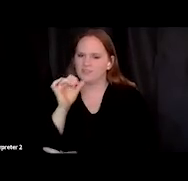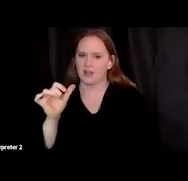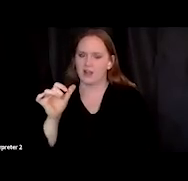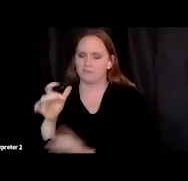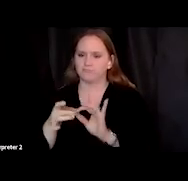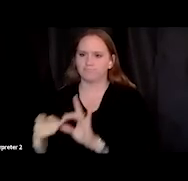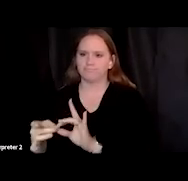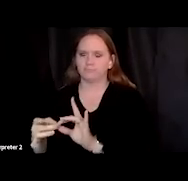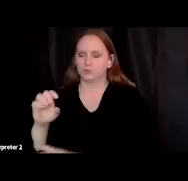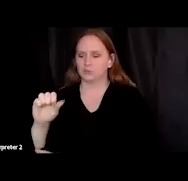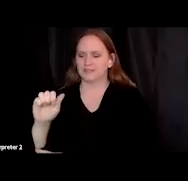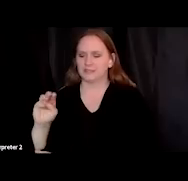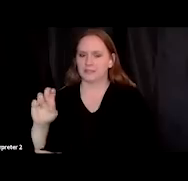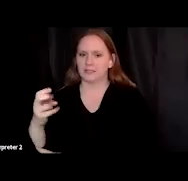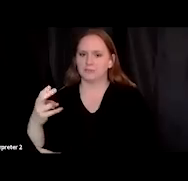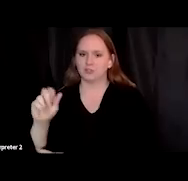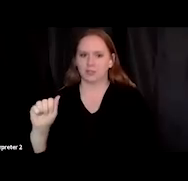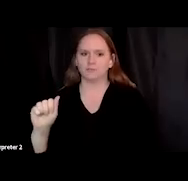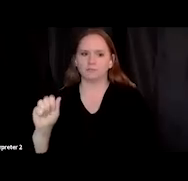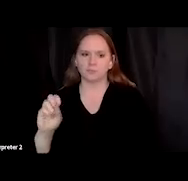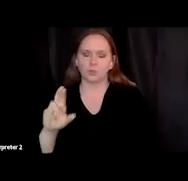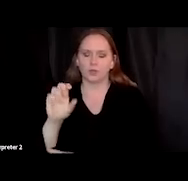of SAMHSA or HHS. Next slide.